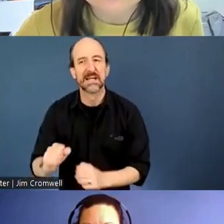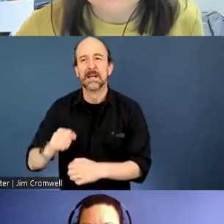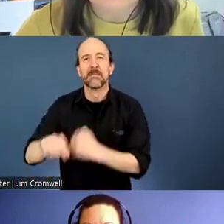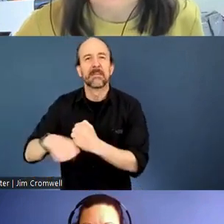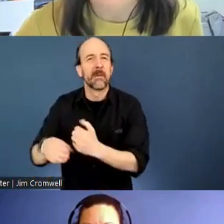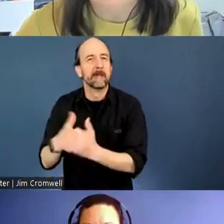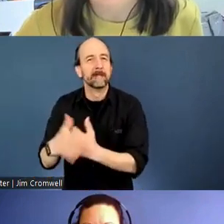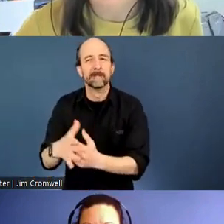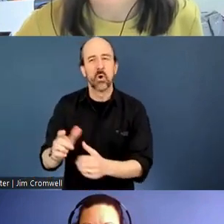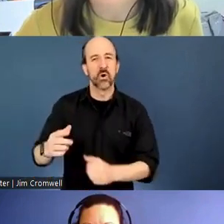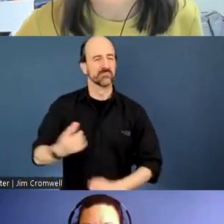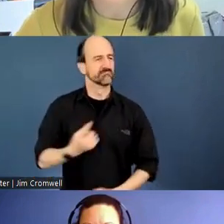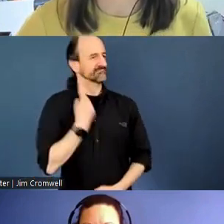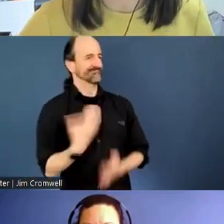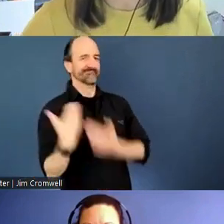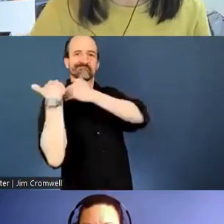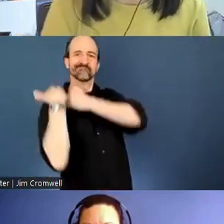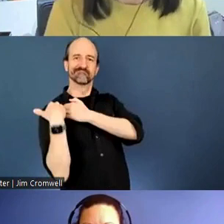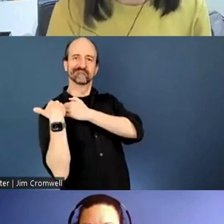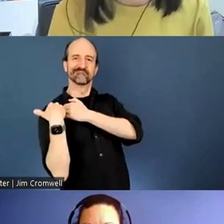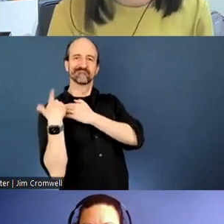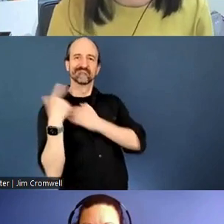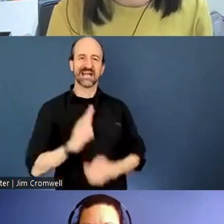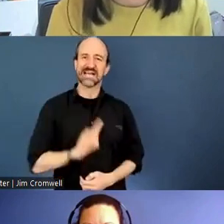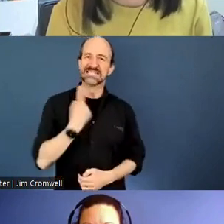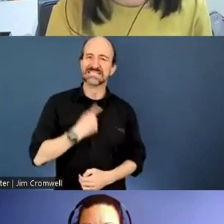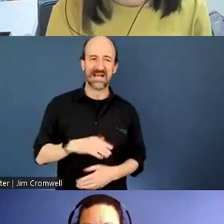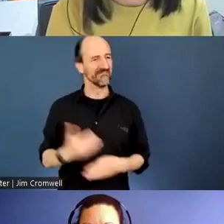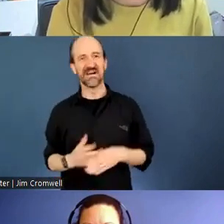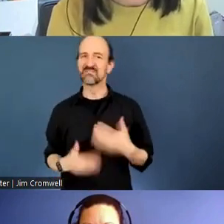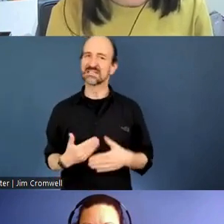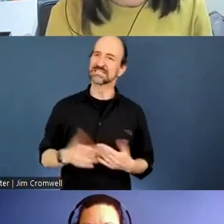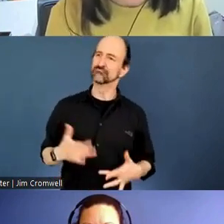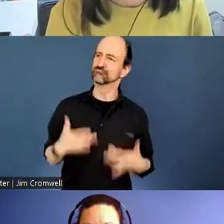definitely strengthens self efficacy and group efficacy.